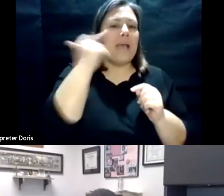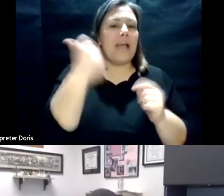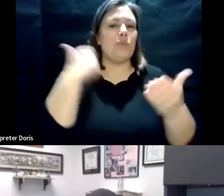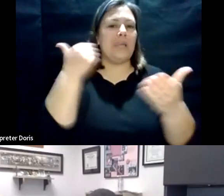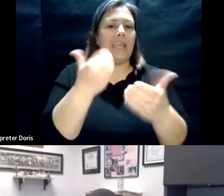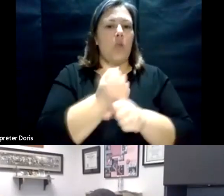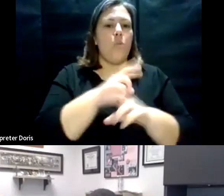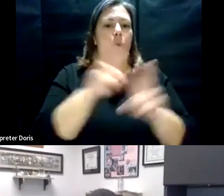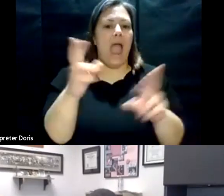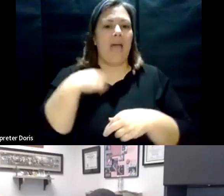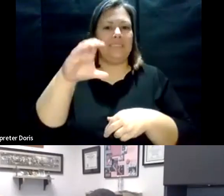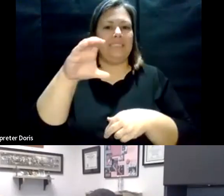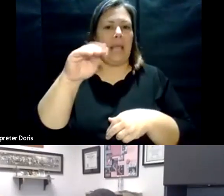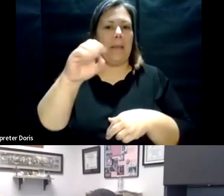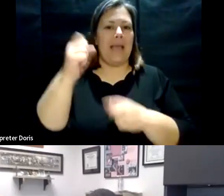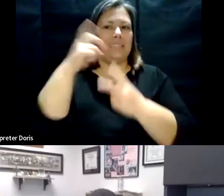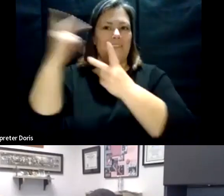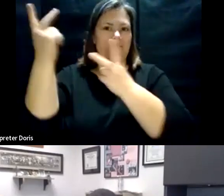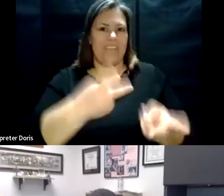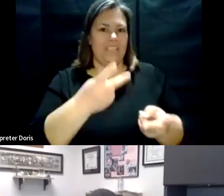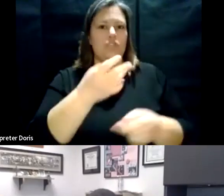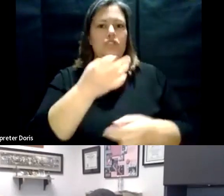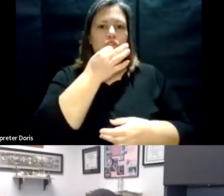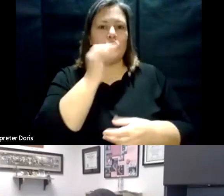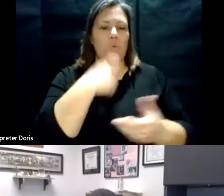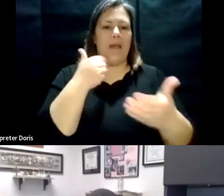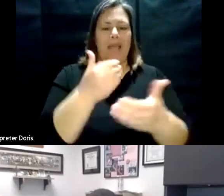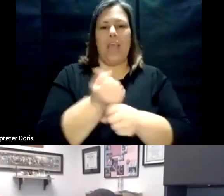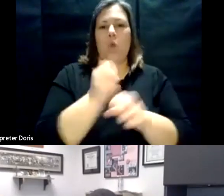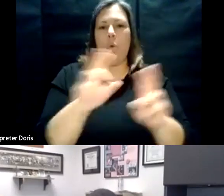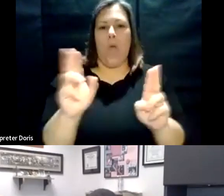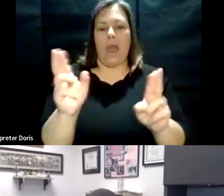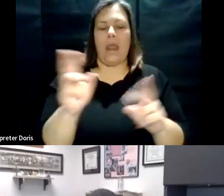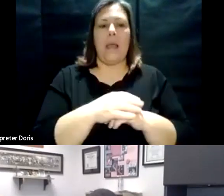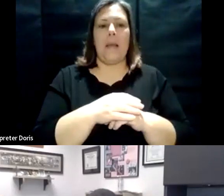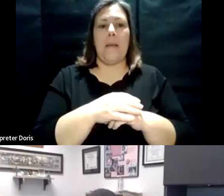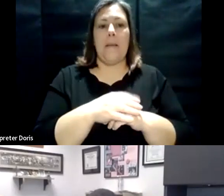Kansas has stuff, but it's only because we're getting ready to have a Cms site visit. Kansas has stuff but it's only because we're getting ready to have a CMS site visit.